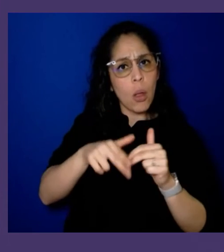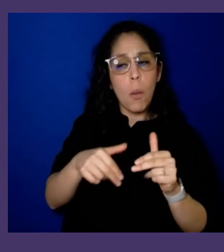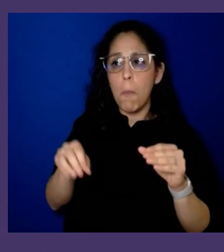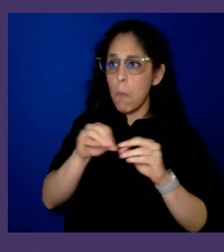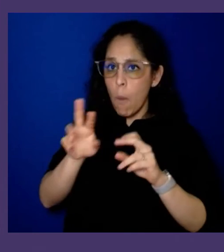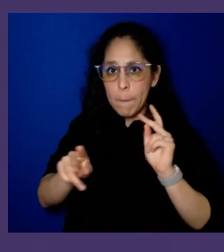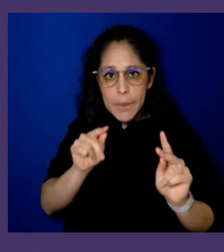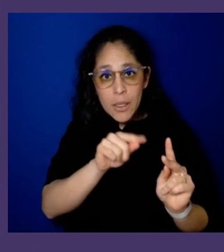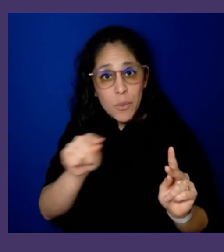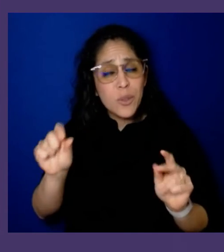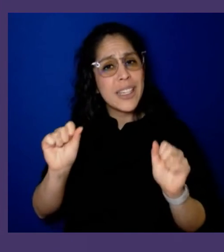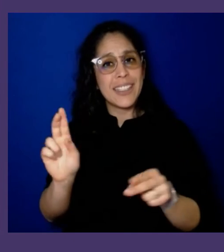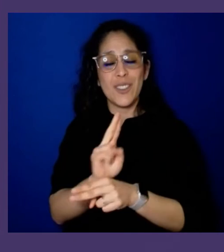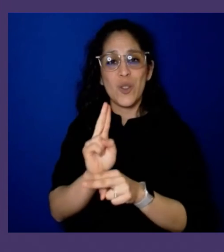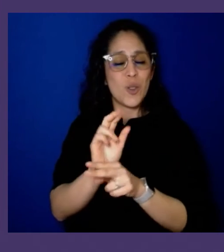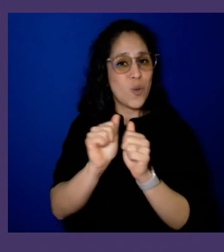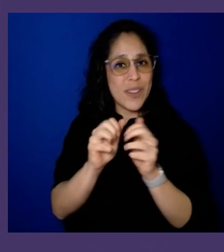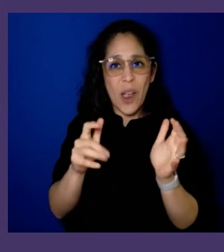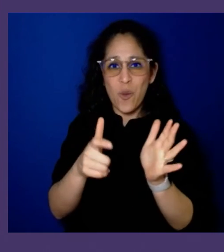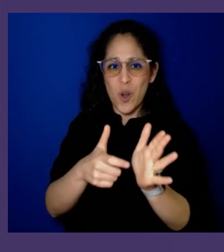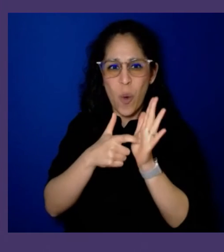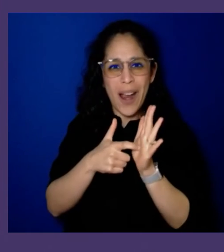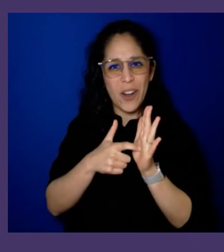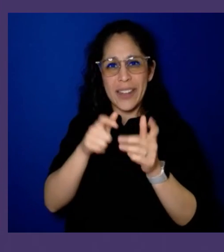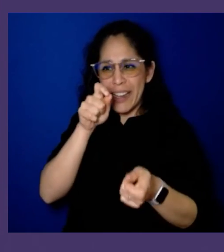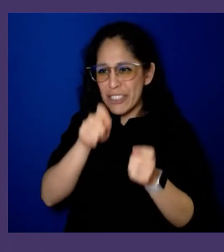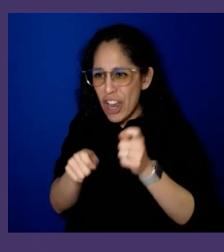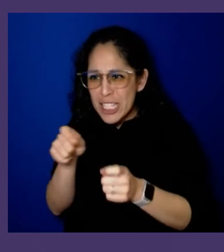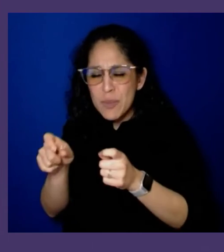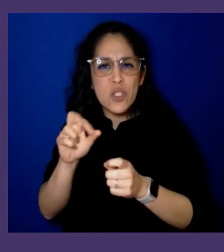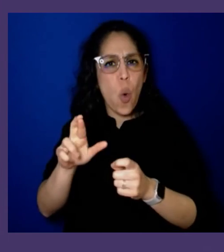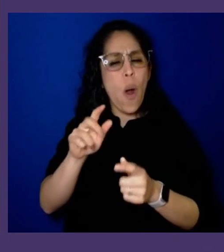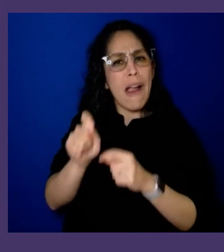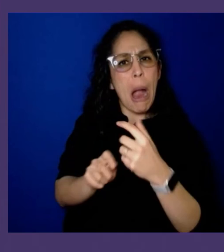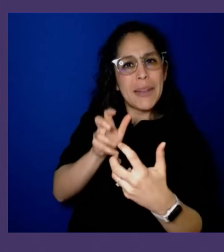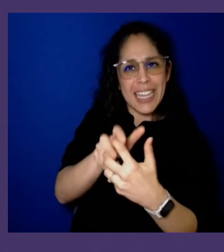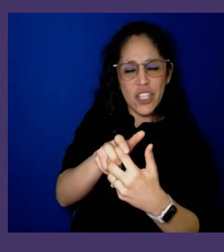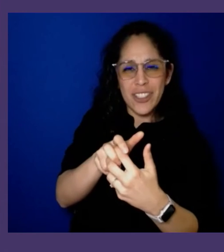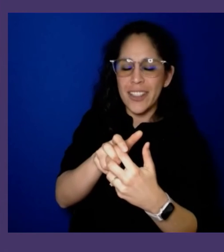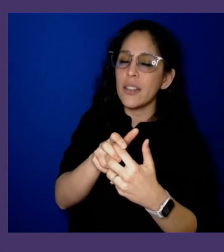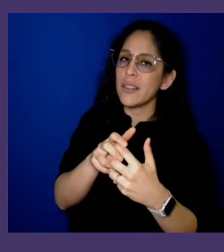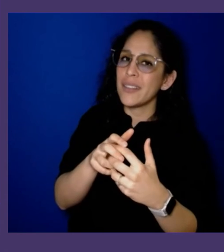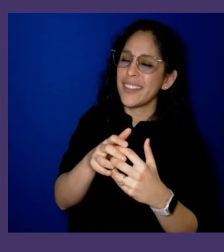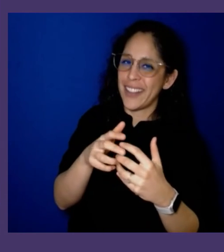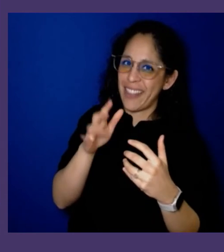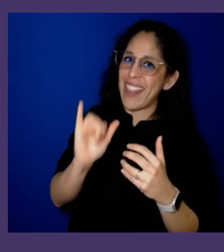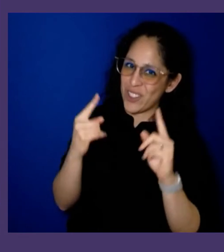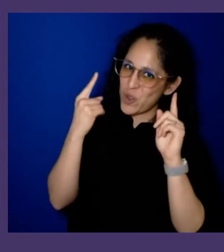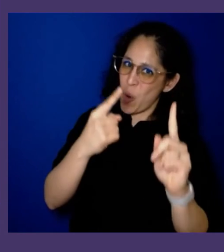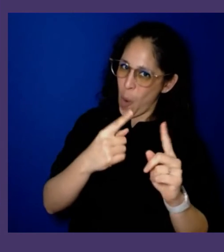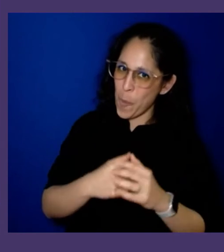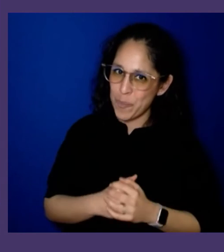without requiring those adjustments or accommodations. Frankly, that's the goal. Daryk Kohler: All right, thank you.